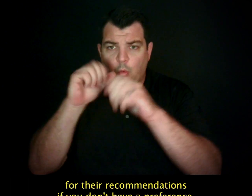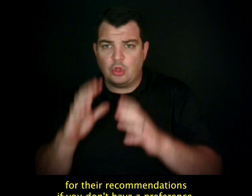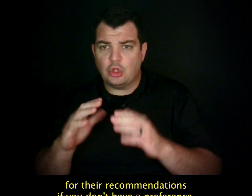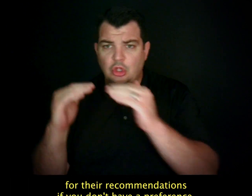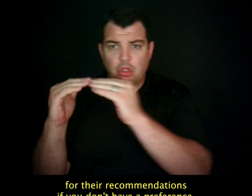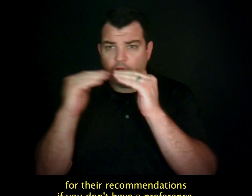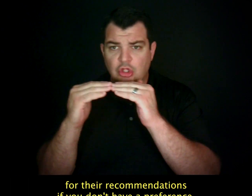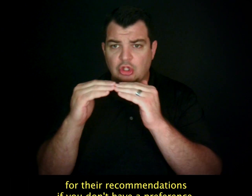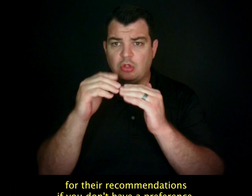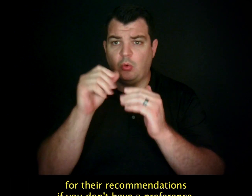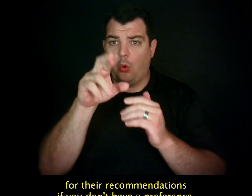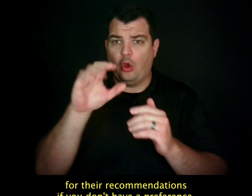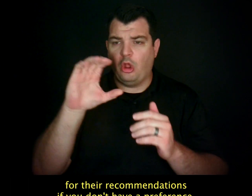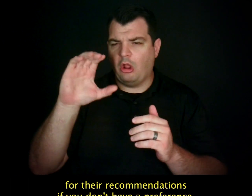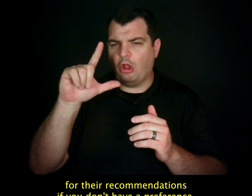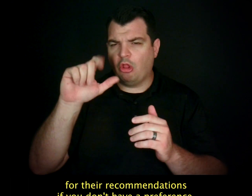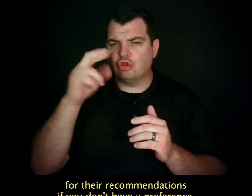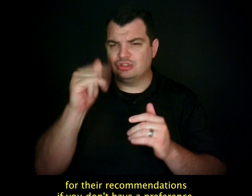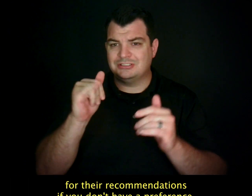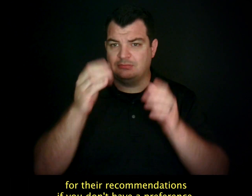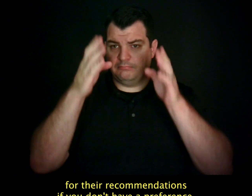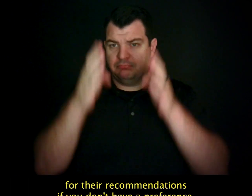for their recommendations if you don't have a preference.